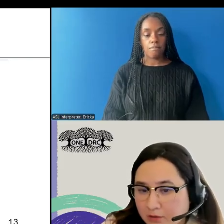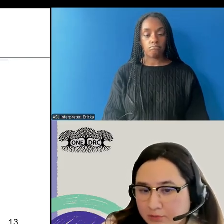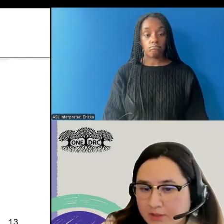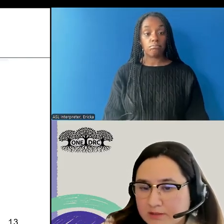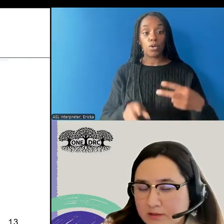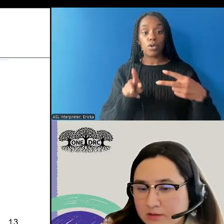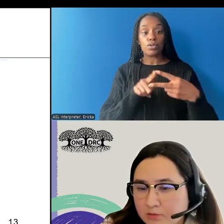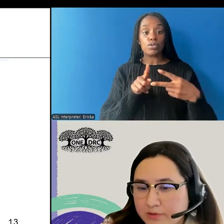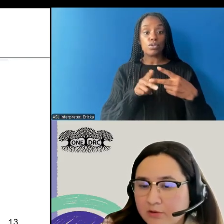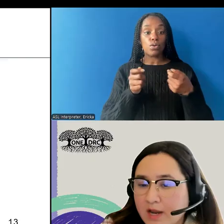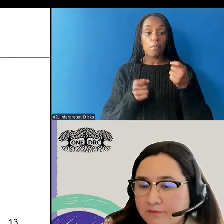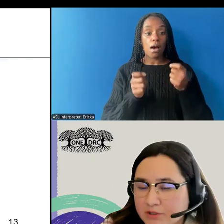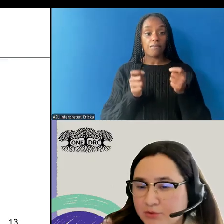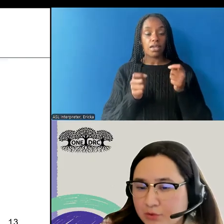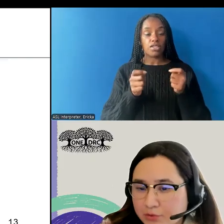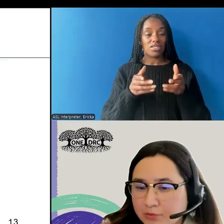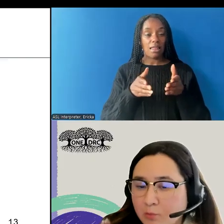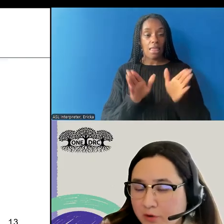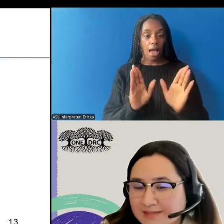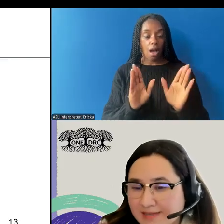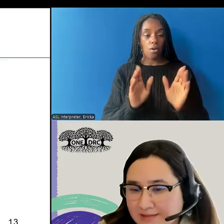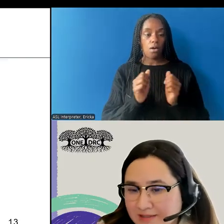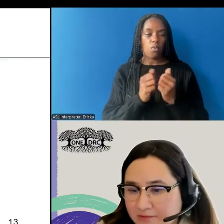and basically without having to go through a more extensive